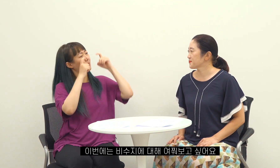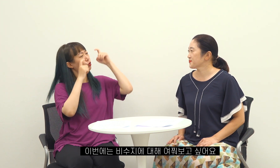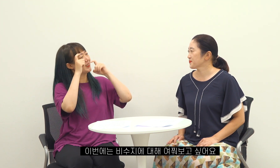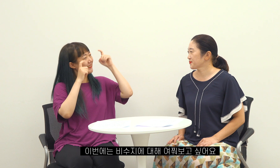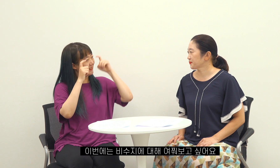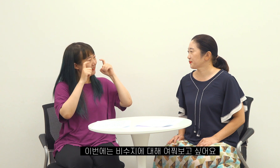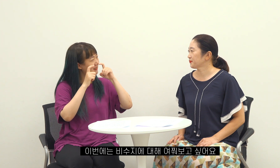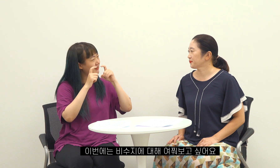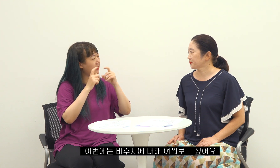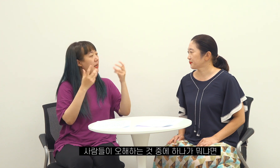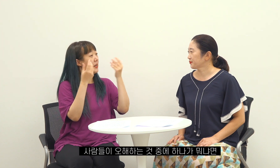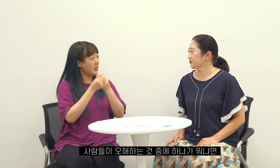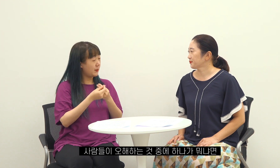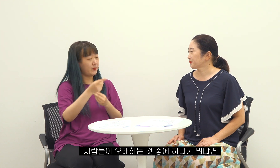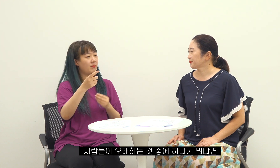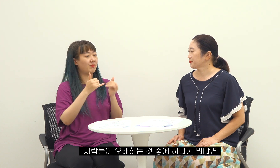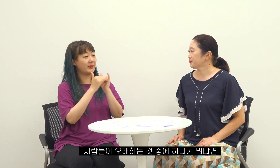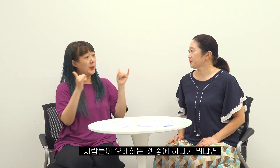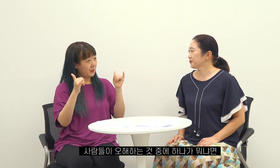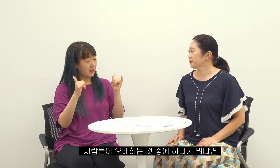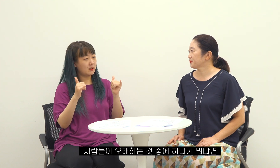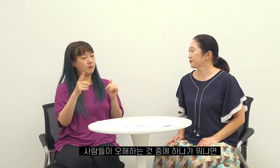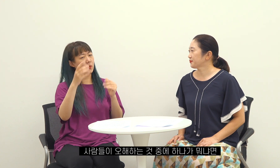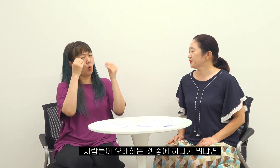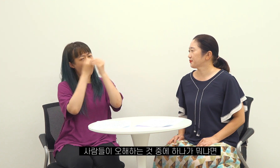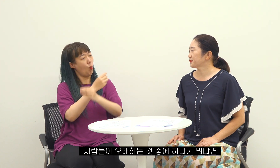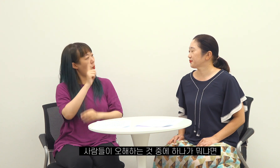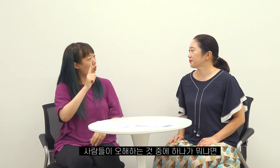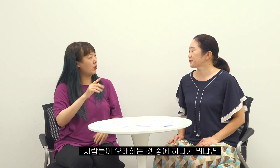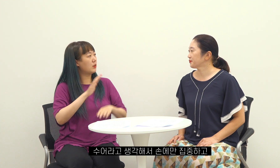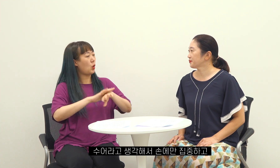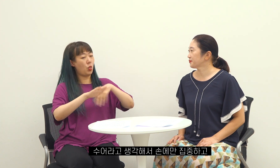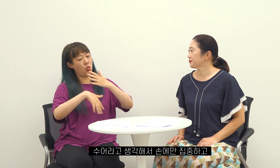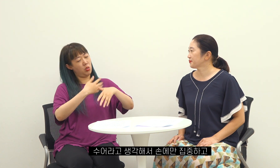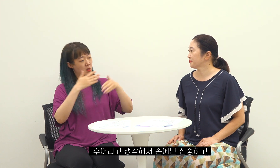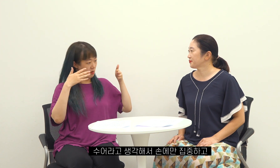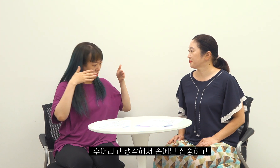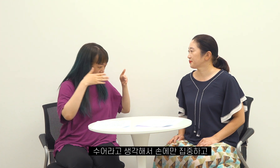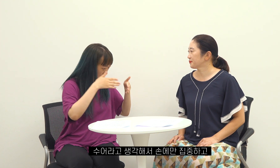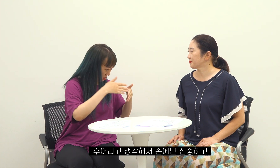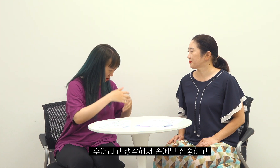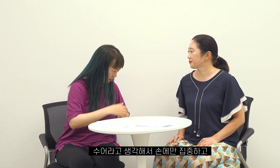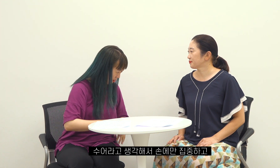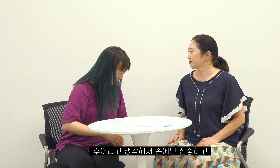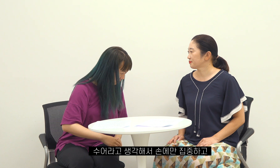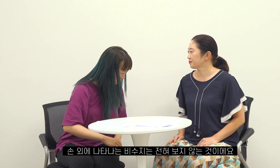One of the misconceptions people have is that they think it's sign language,